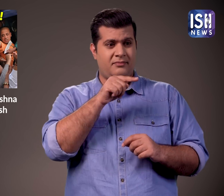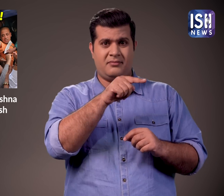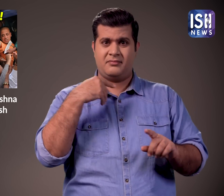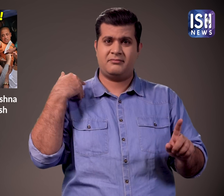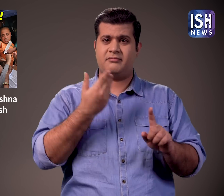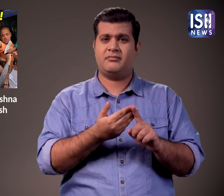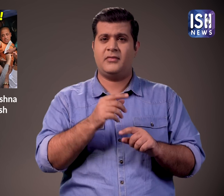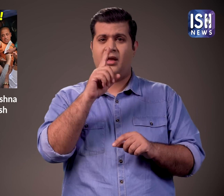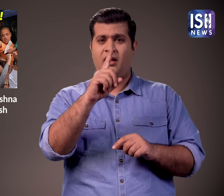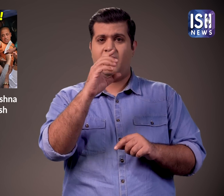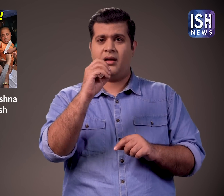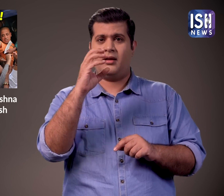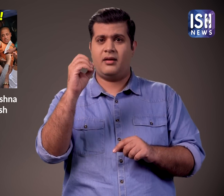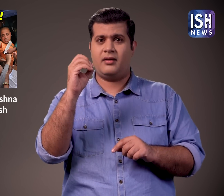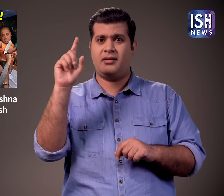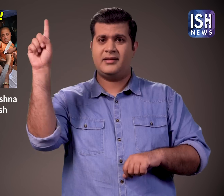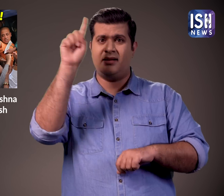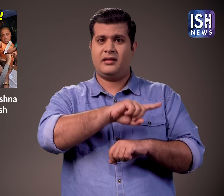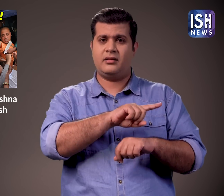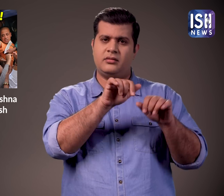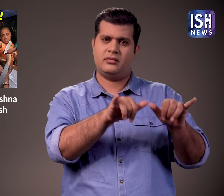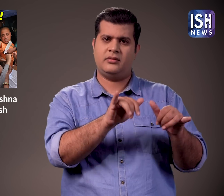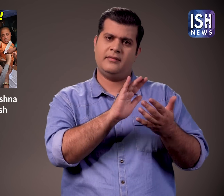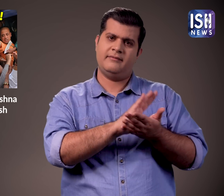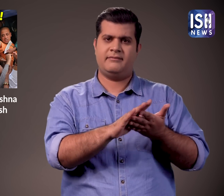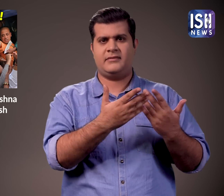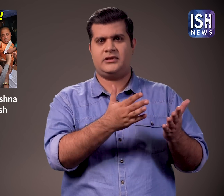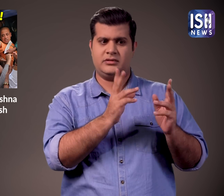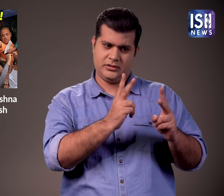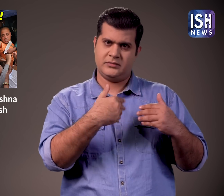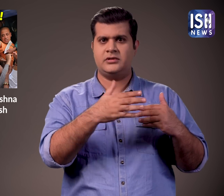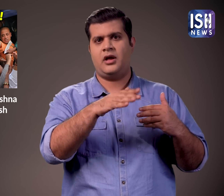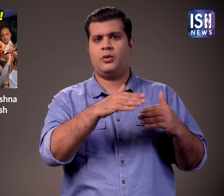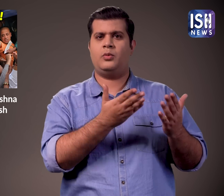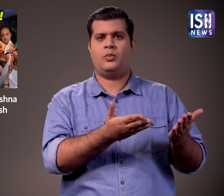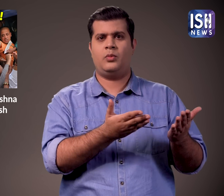Sheikh Hasina has been staying in India for over 100 days.